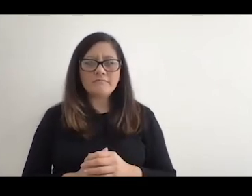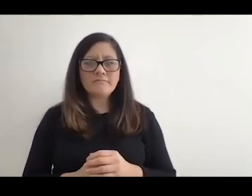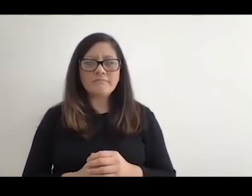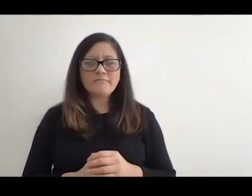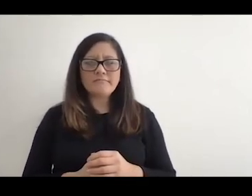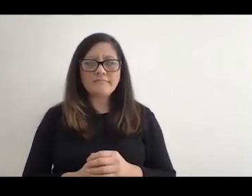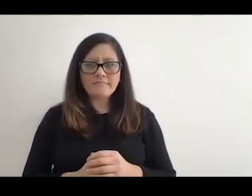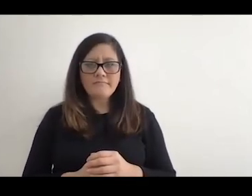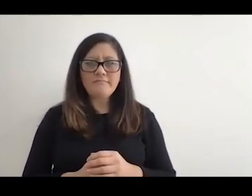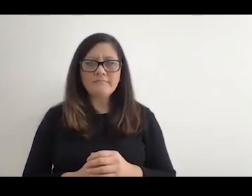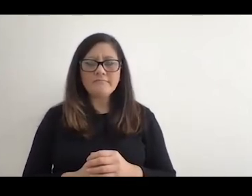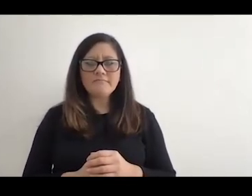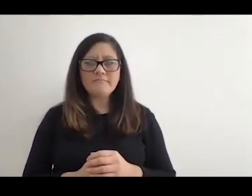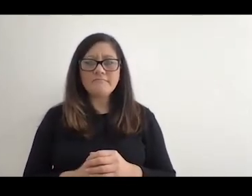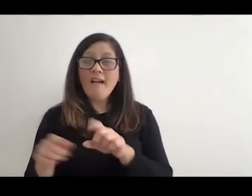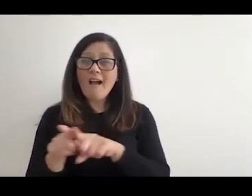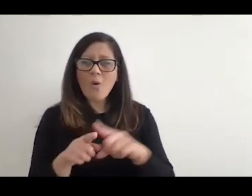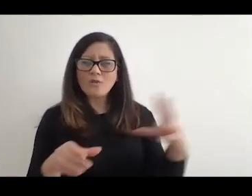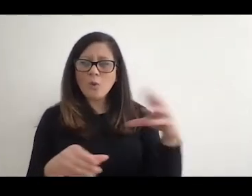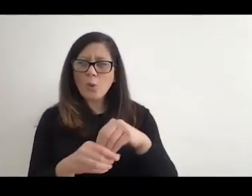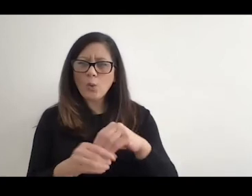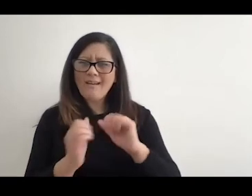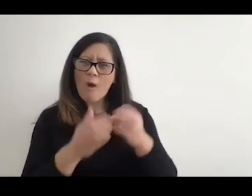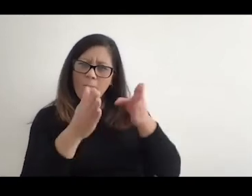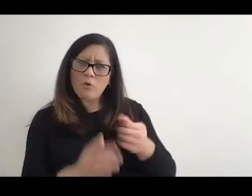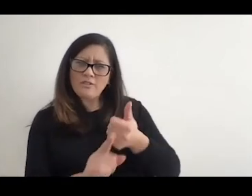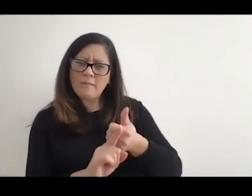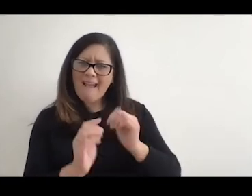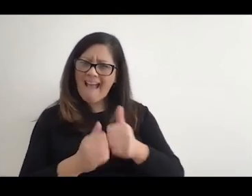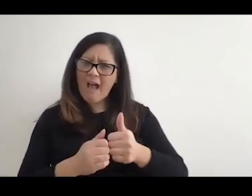how that person might get dressed, so let's start with Tamata.